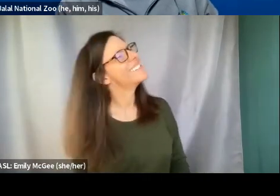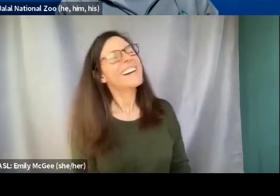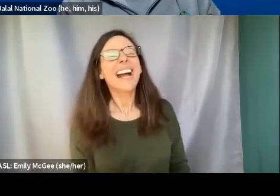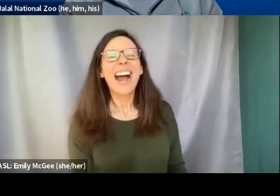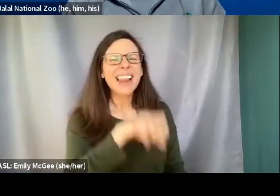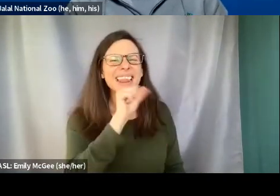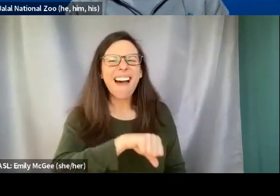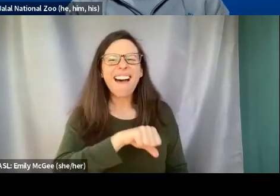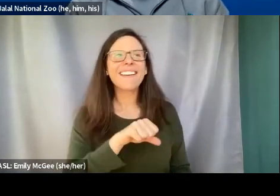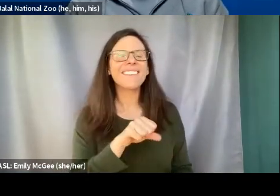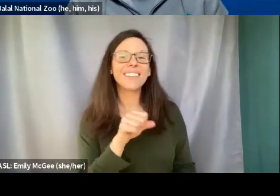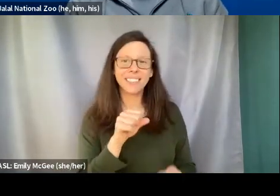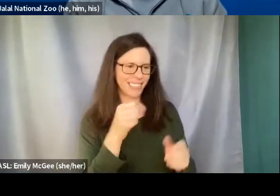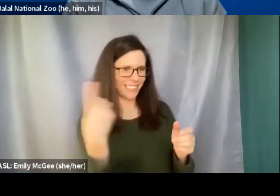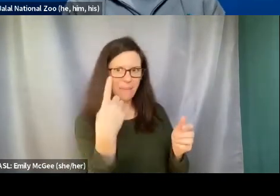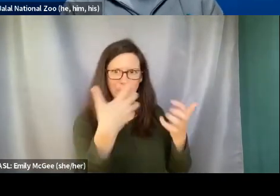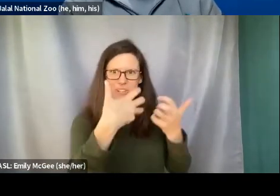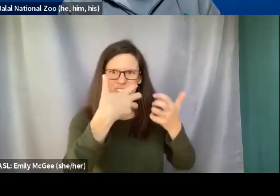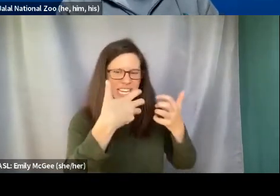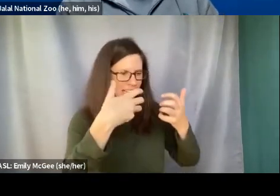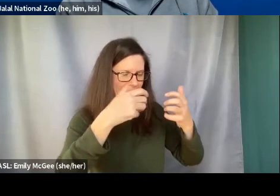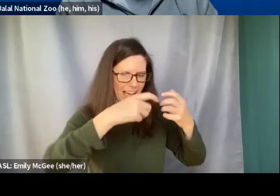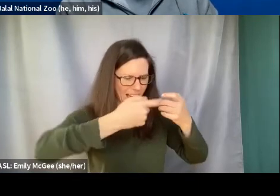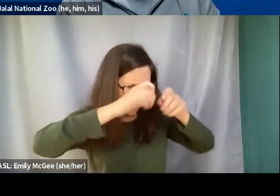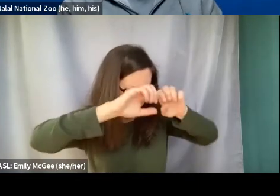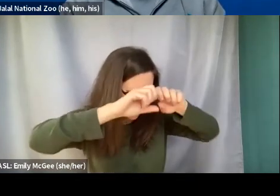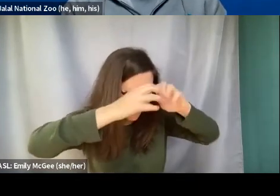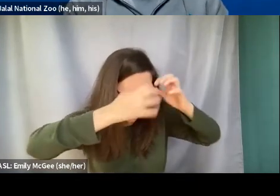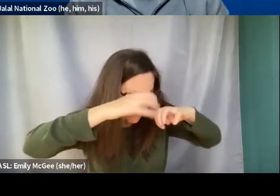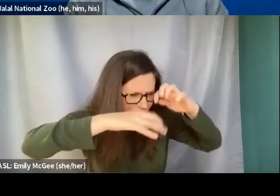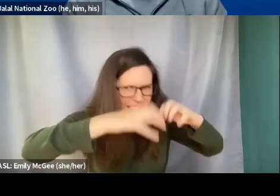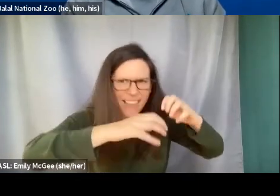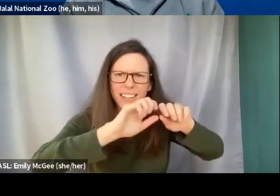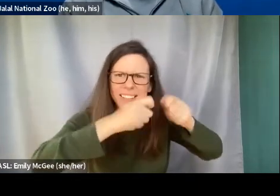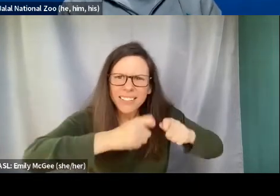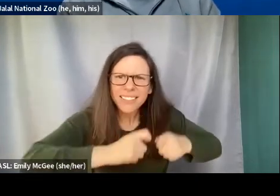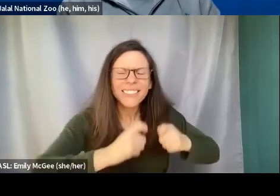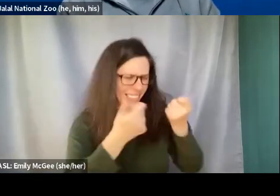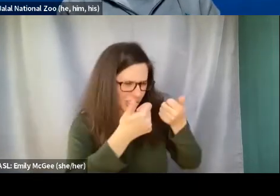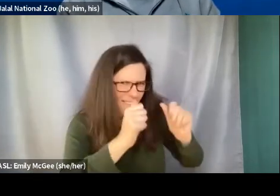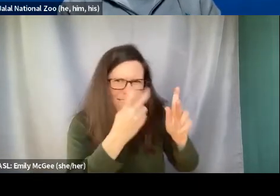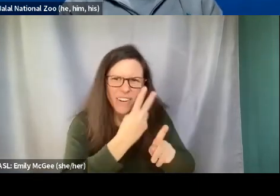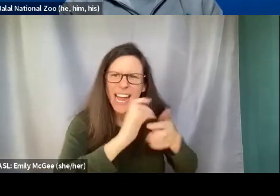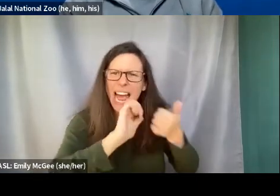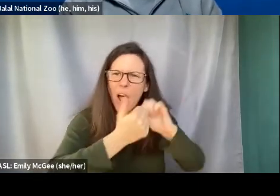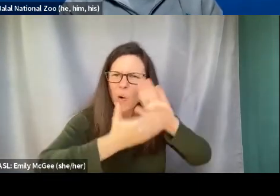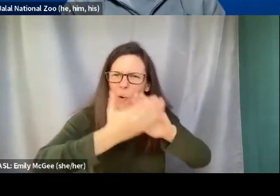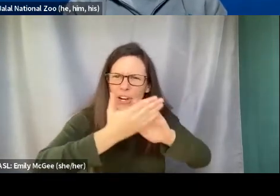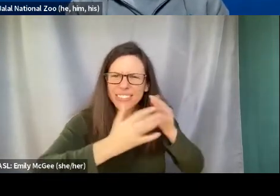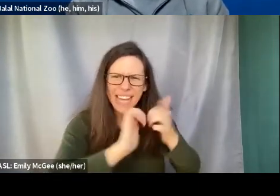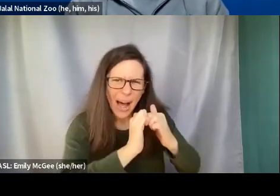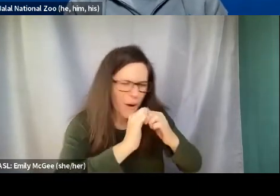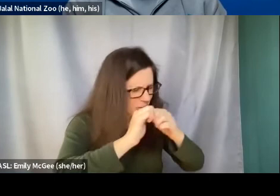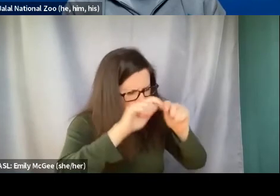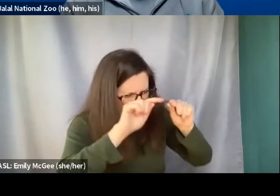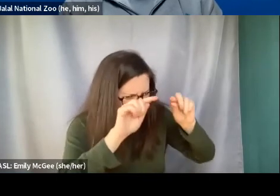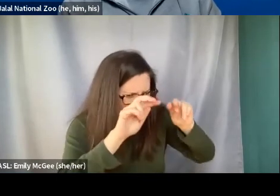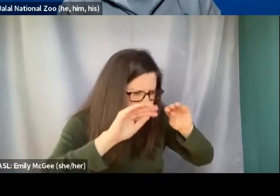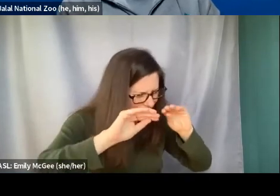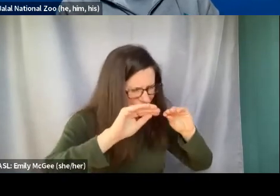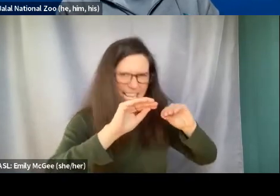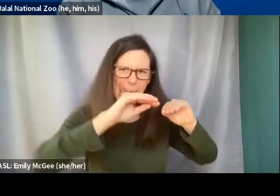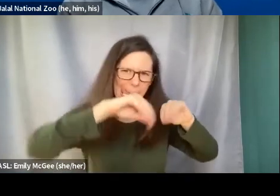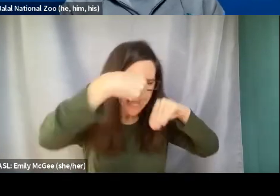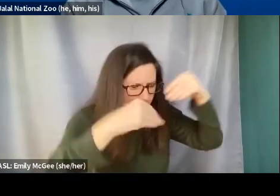digging up, figuring out how they worked uh, which is why I first started with engineering.